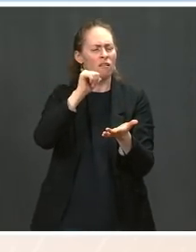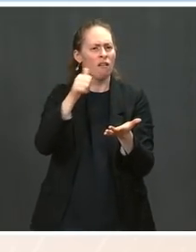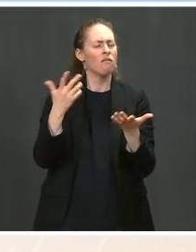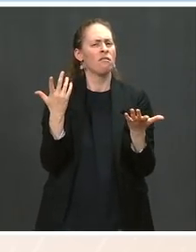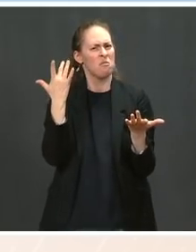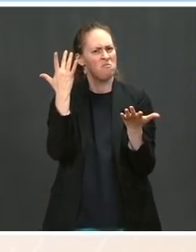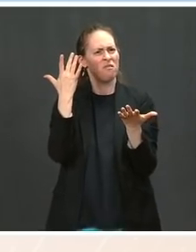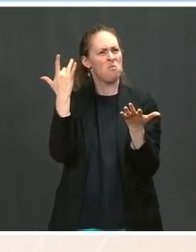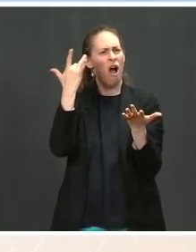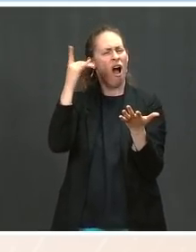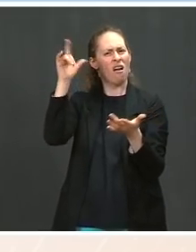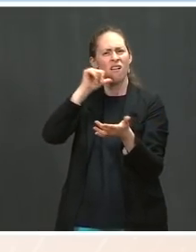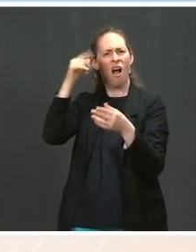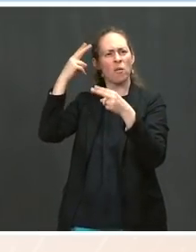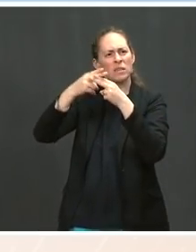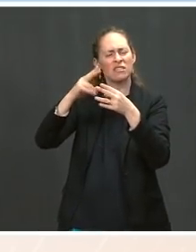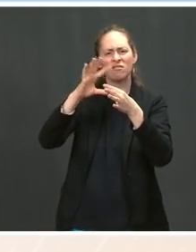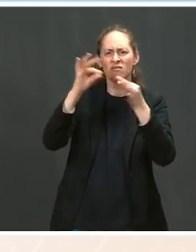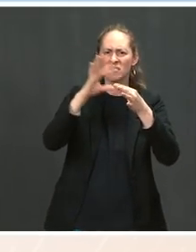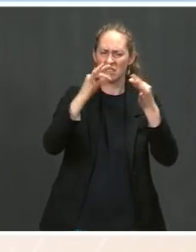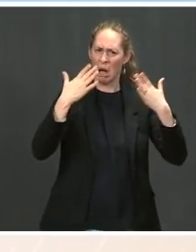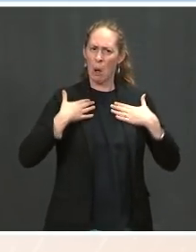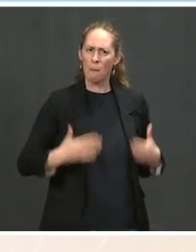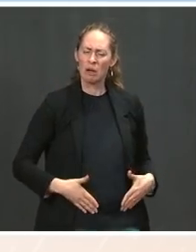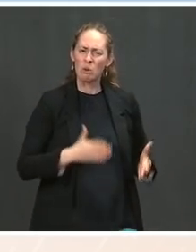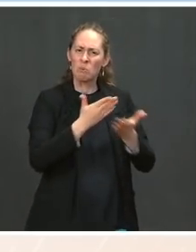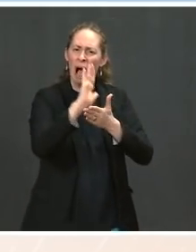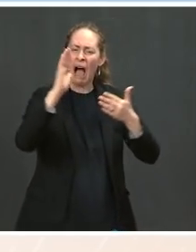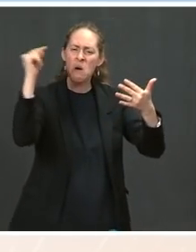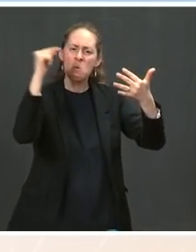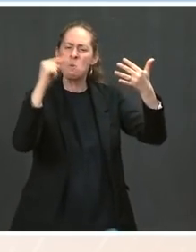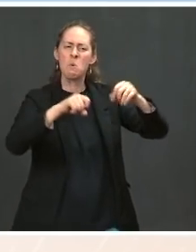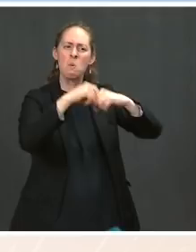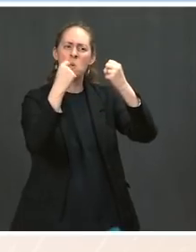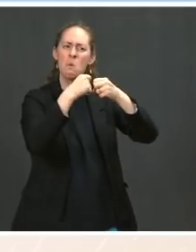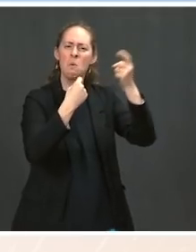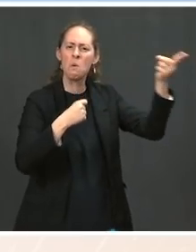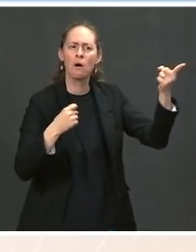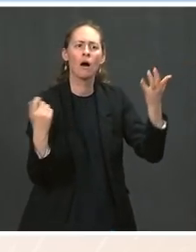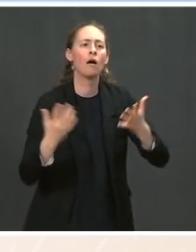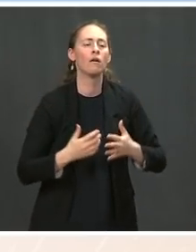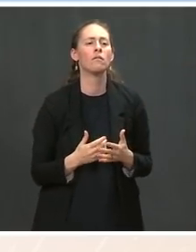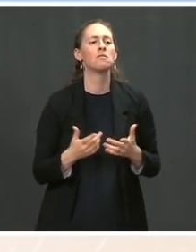Ms. Psaki: Well -- well, I don't have more specifics of the President's comments to read out from the call.